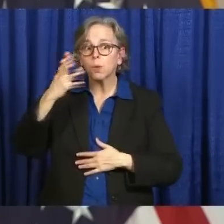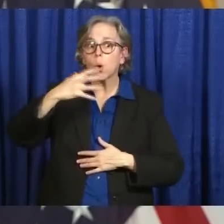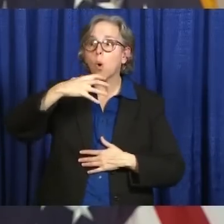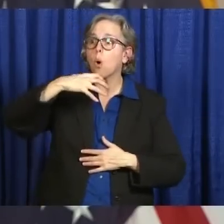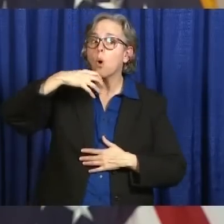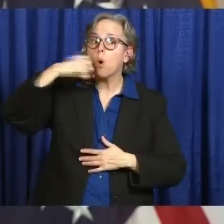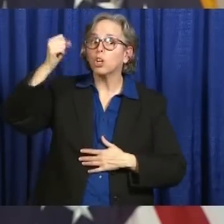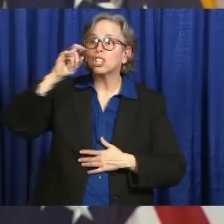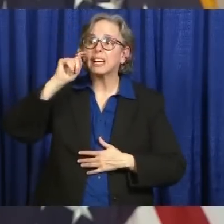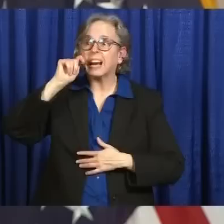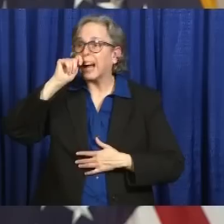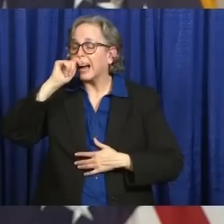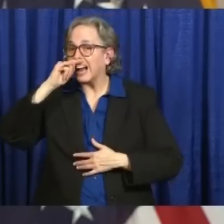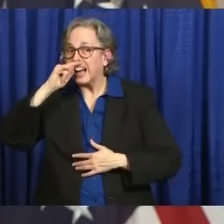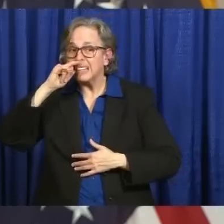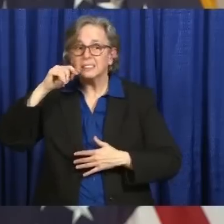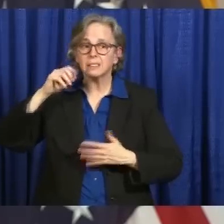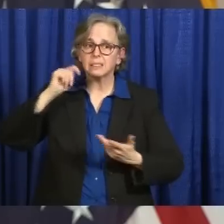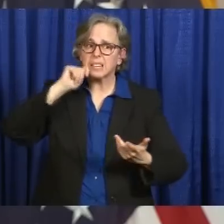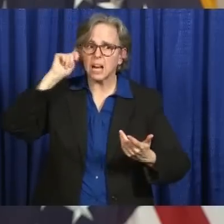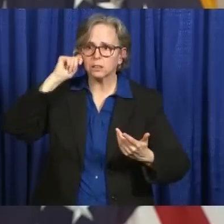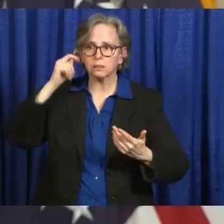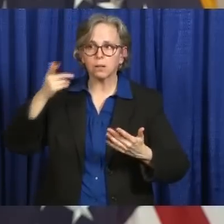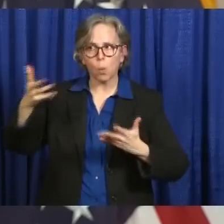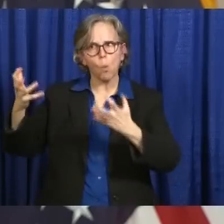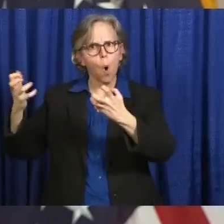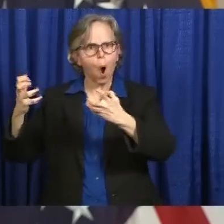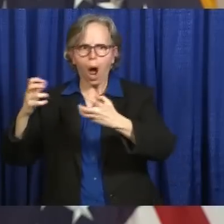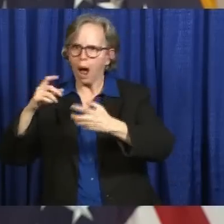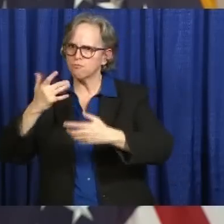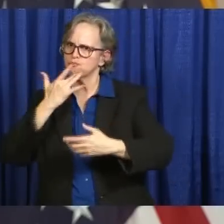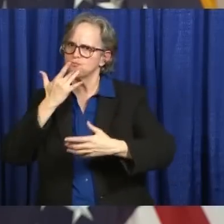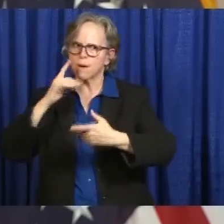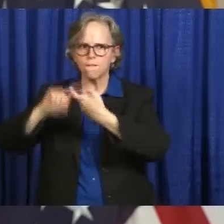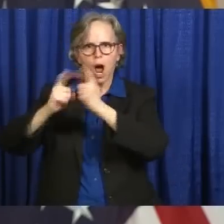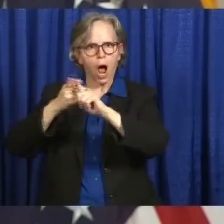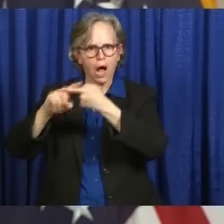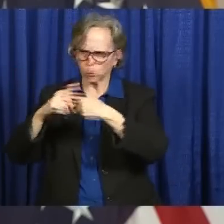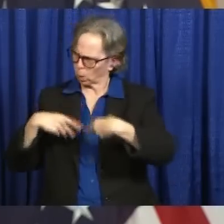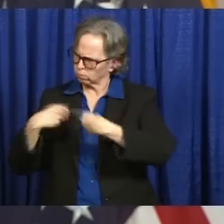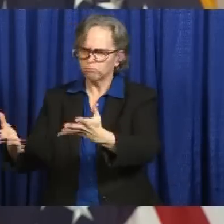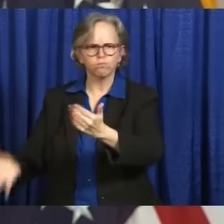CONTROL RIGHT NOW IN THEIR LIVES. FOR OLDER KIDS, GIVE THEM TIME